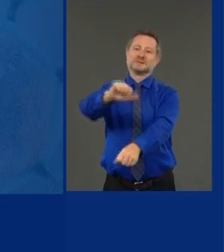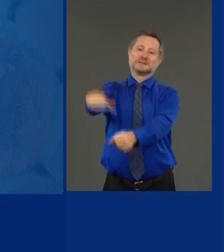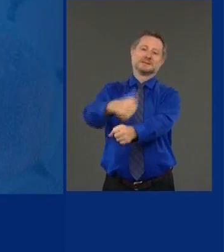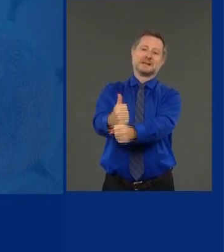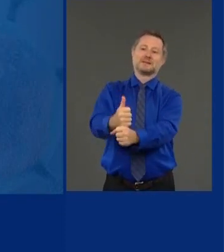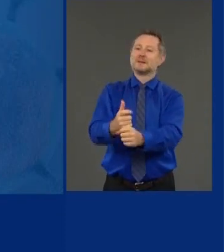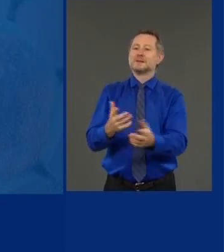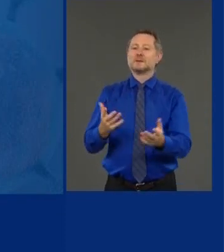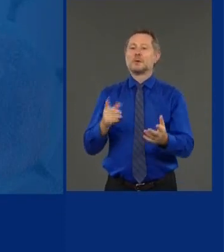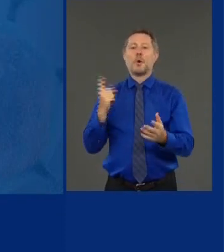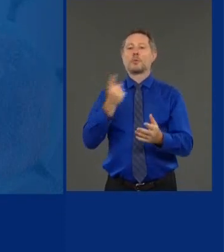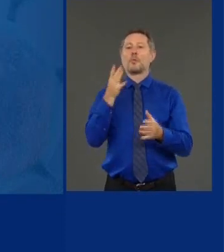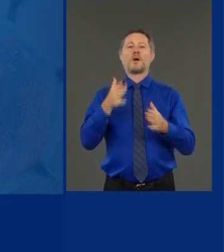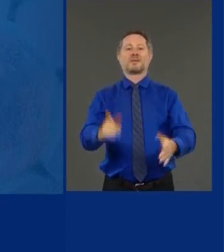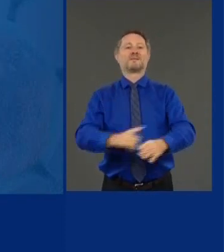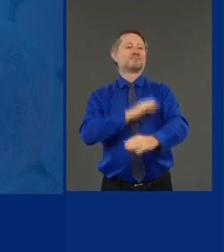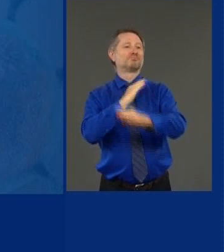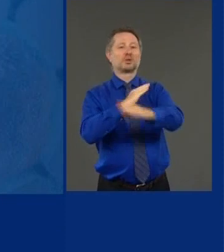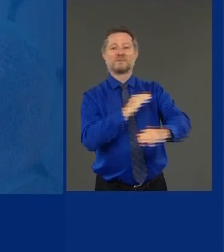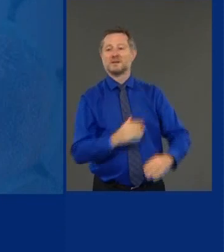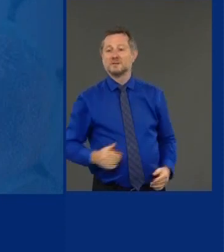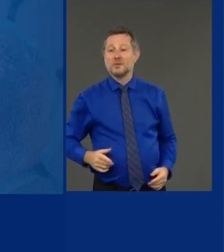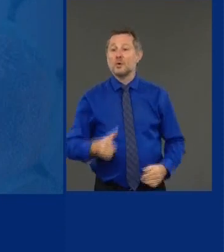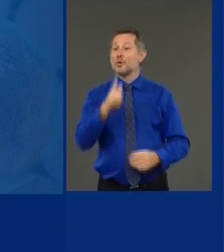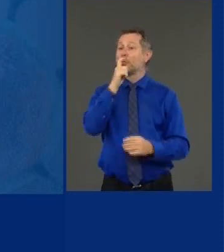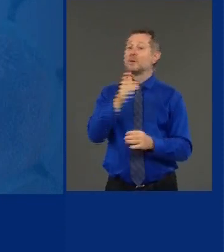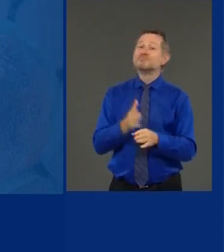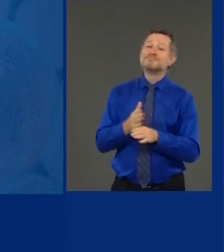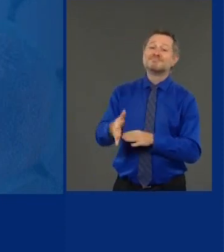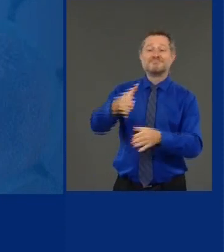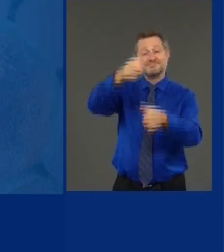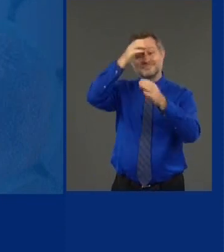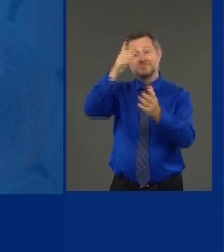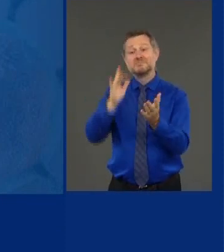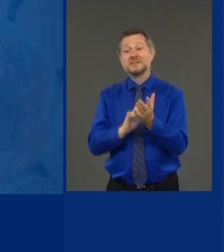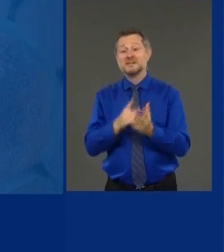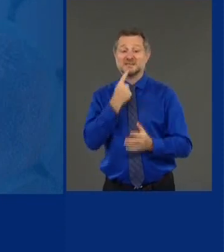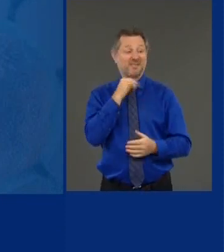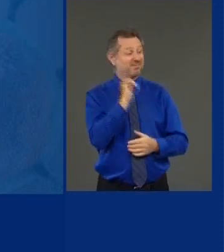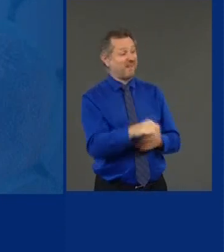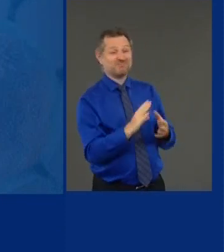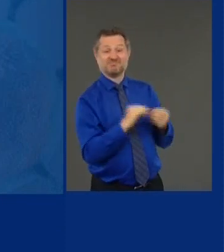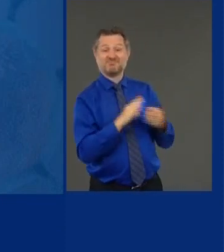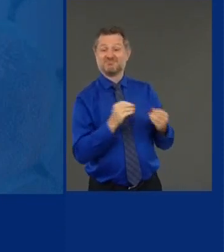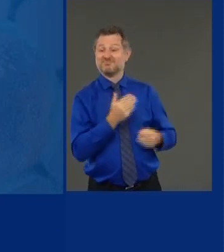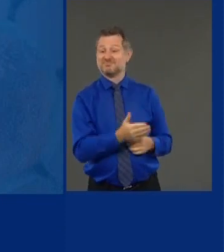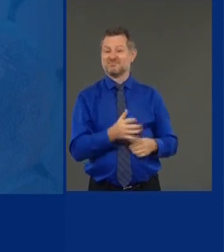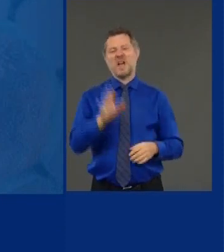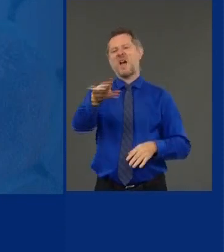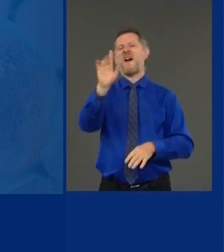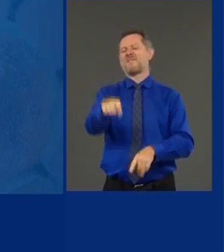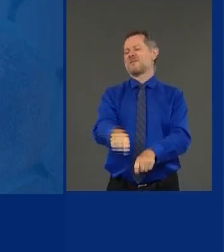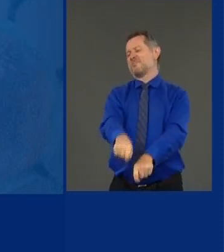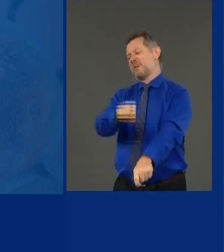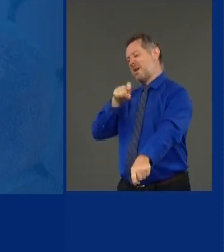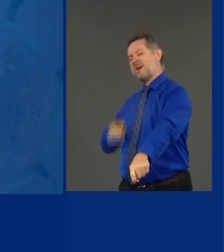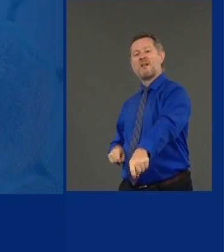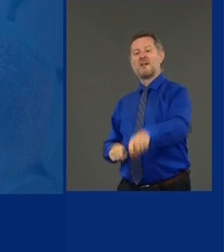RESET BUTTON, THAT THE NATION SHOULD SHUT DOWN AND START OVER, THAT THAT'S THE ONLY WAY TO STOP THE VIRUS. THAT'S WHAT MEDICAL EXPERTS ARE